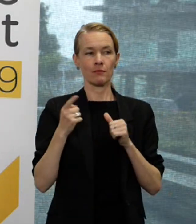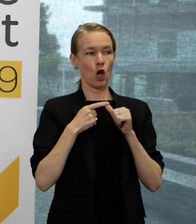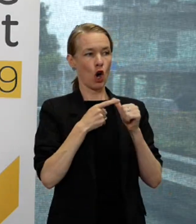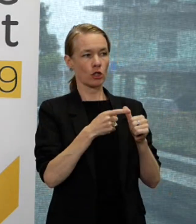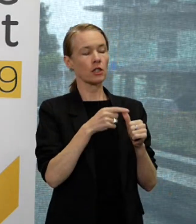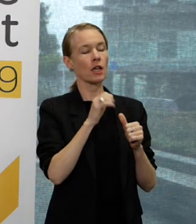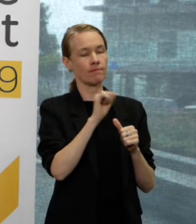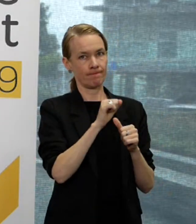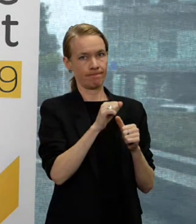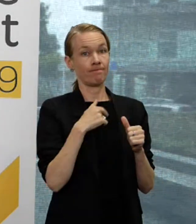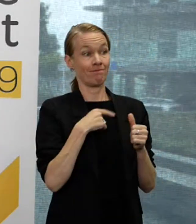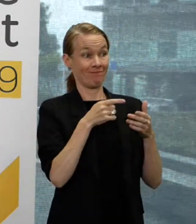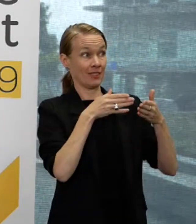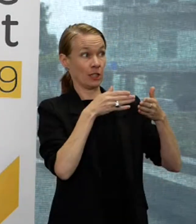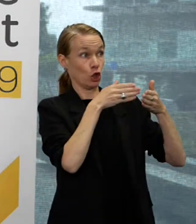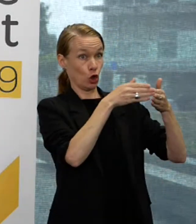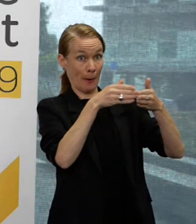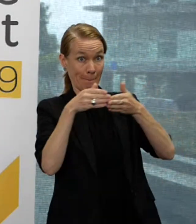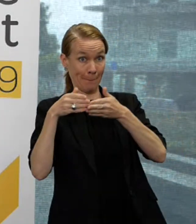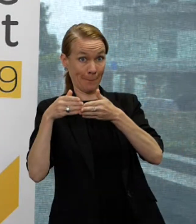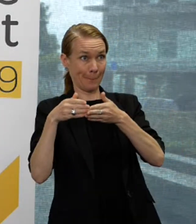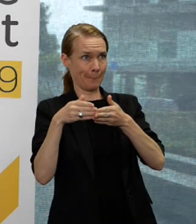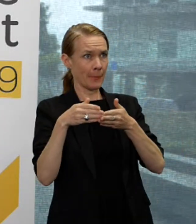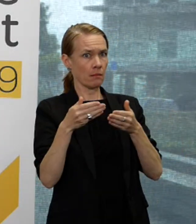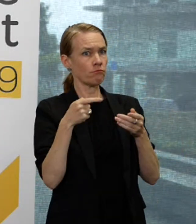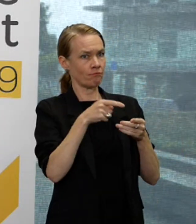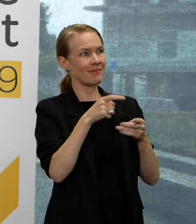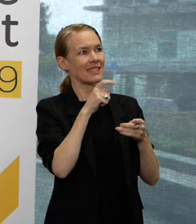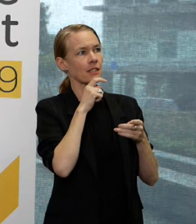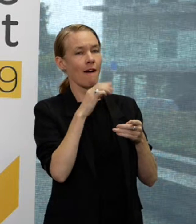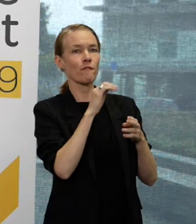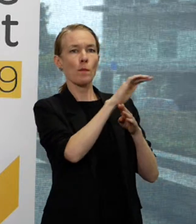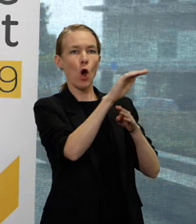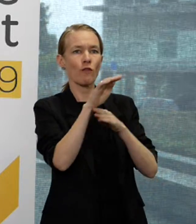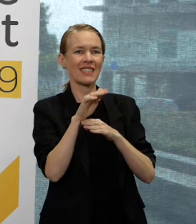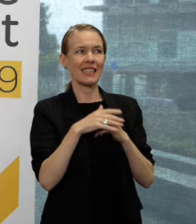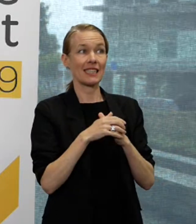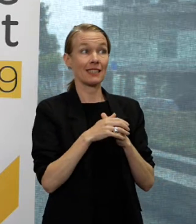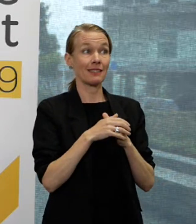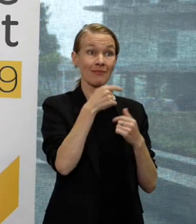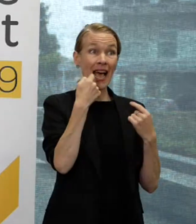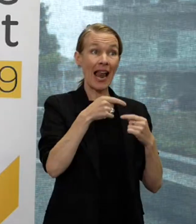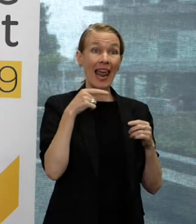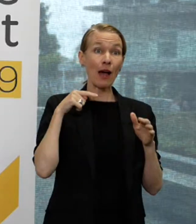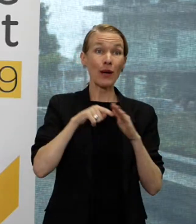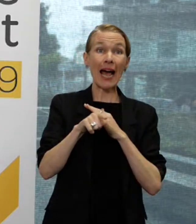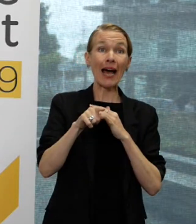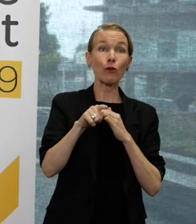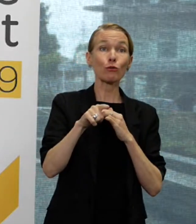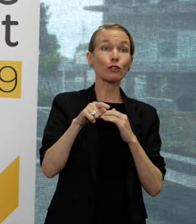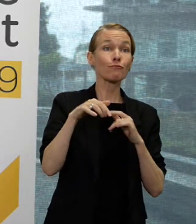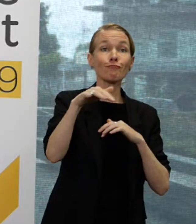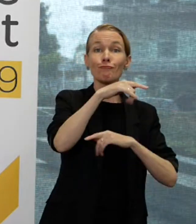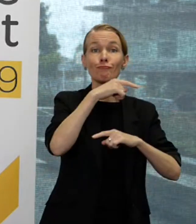are not allowed to routinely, they don't get shore leave. But that's why there are precautions in place, including